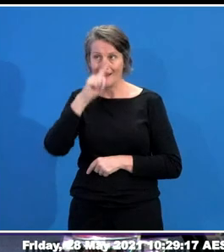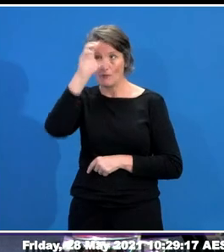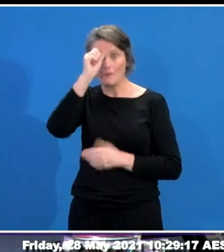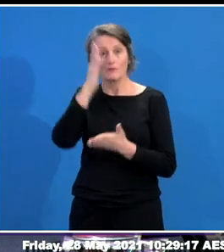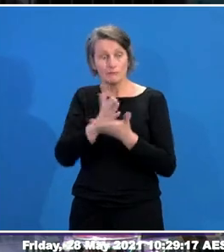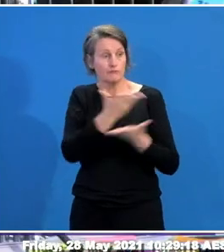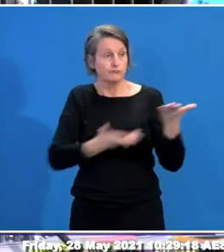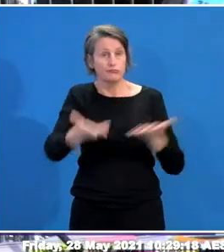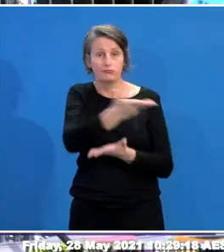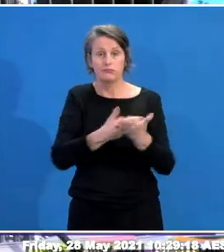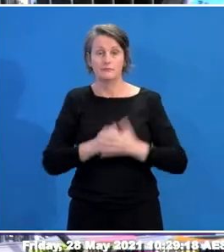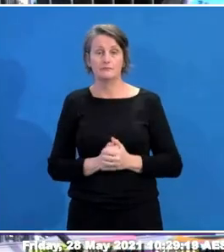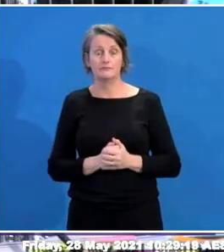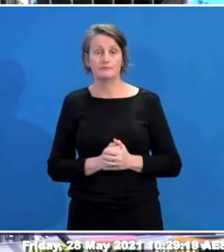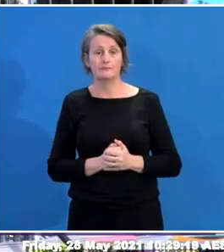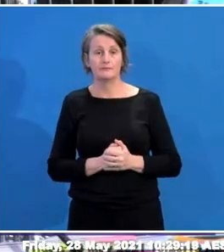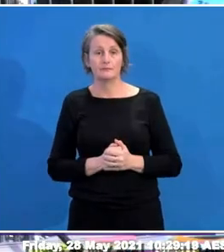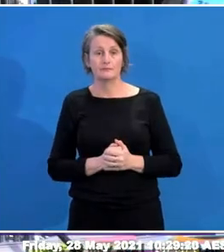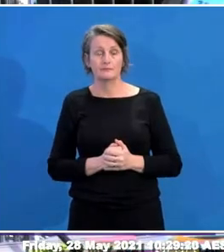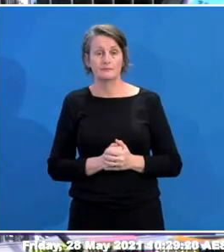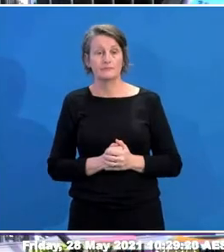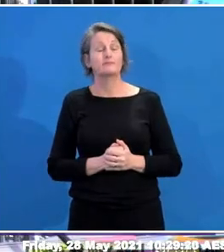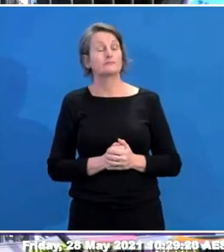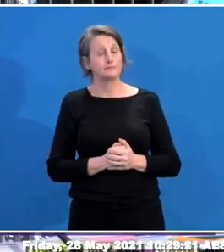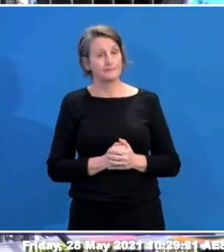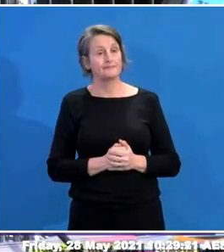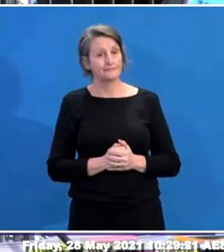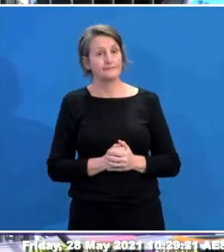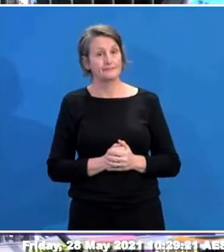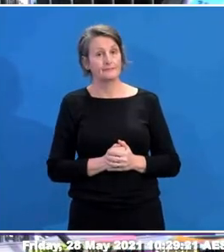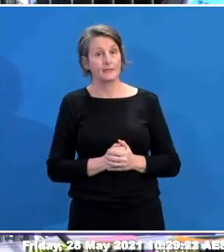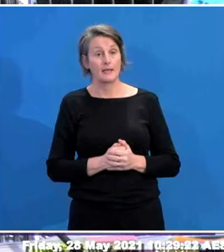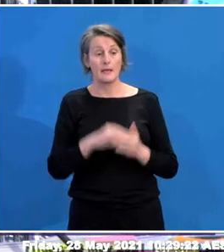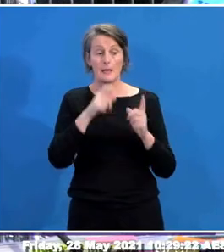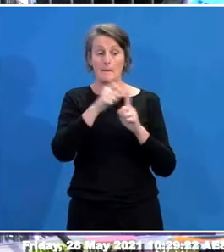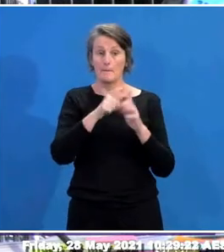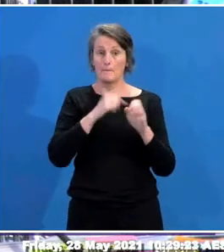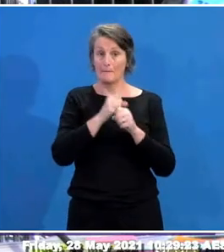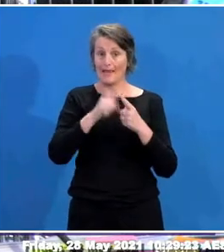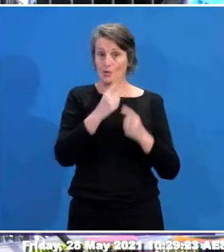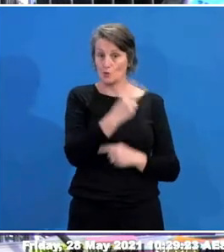meeting. MS EASTMAN: And she also sets out on page 21 the reporting incident